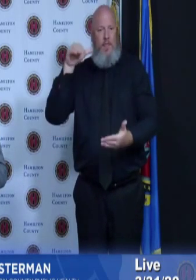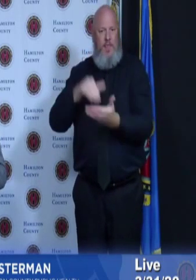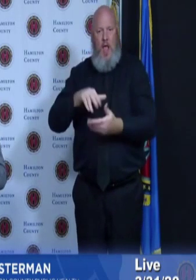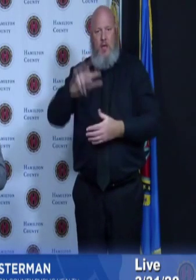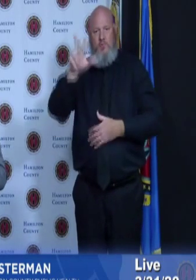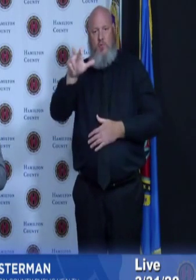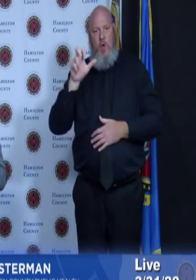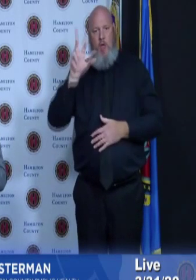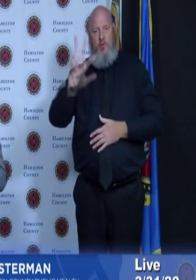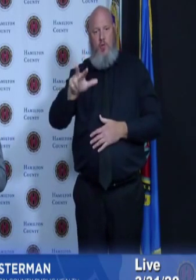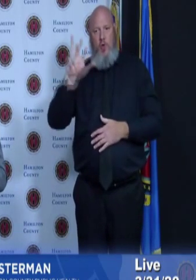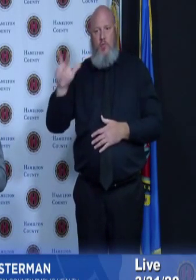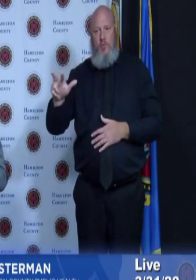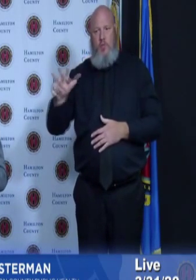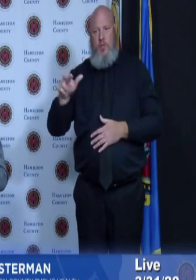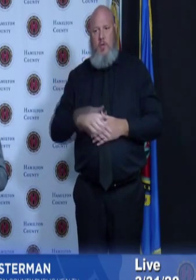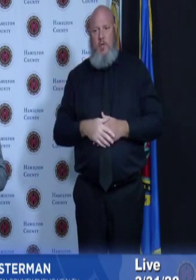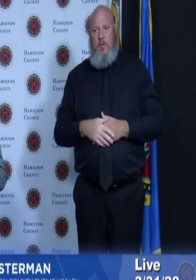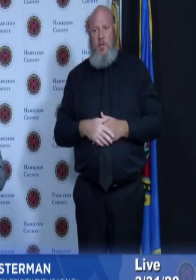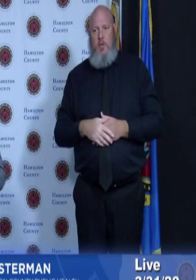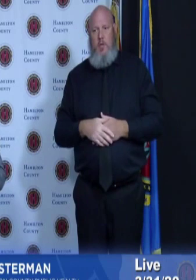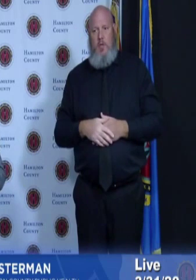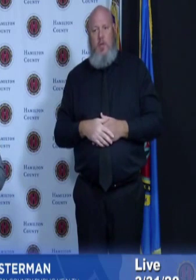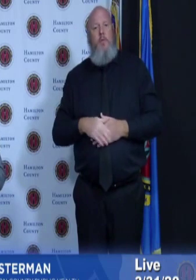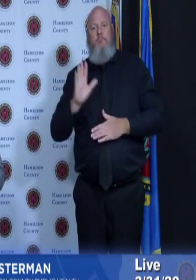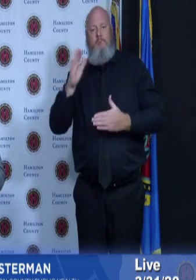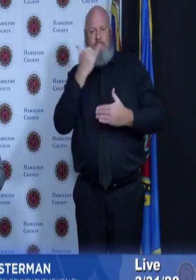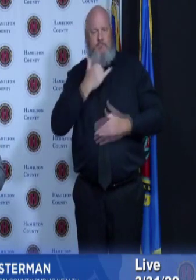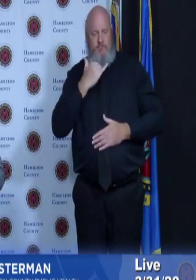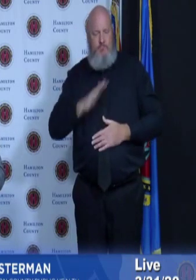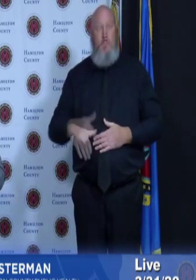hospitalized with one hundred and sixty three and intensive air and thirty nine